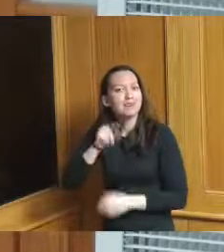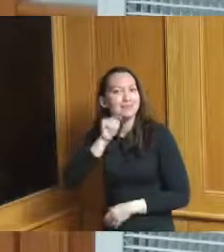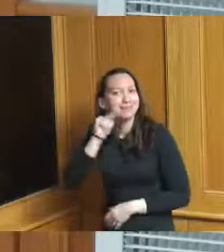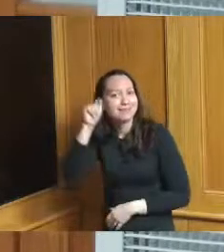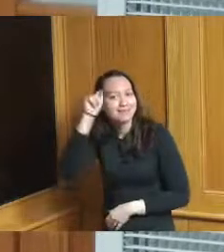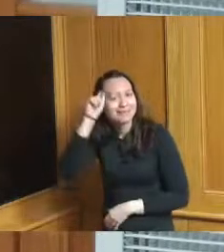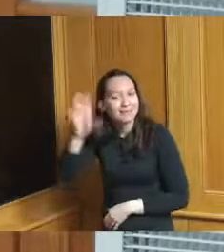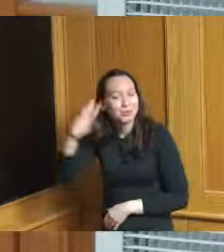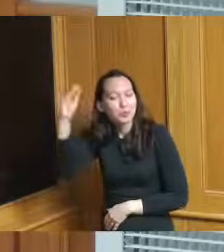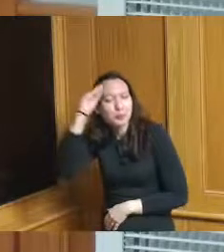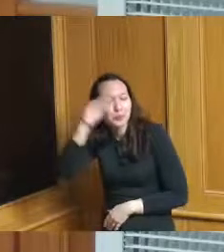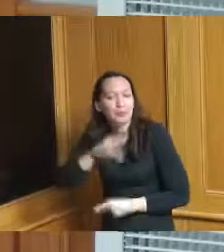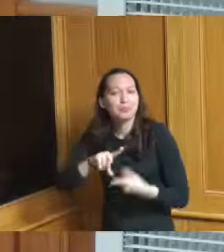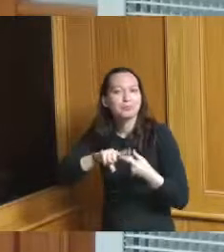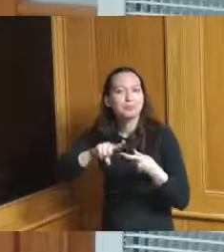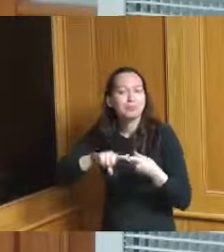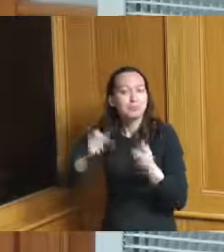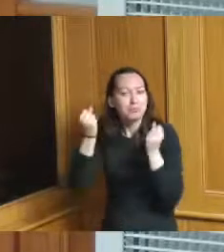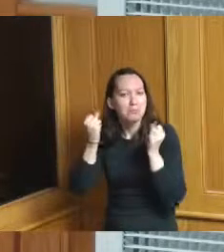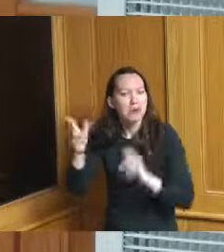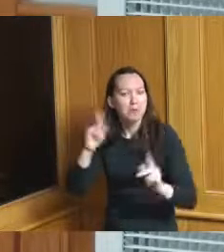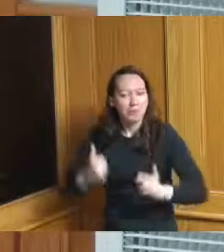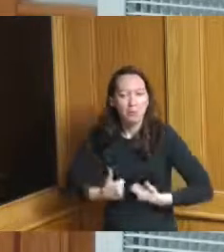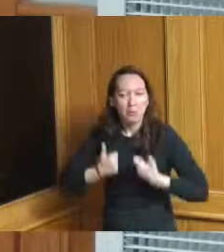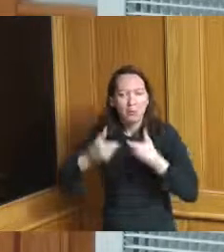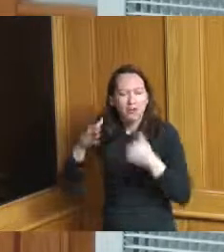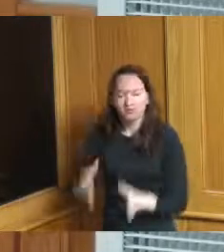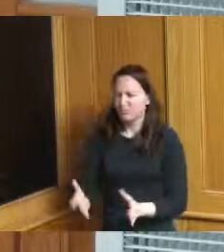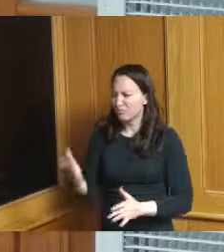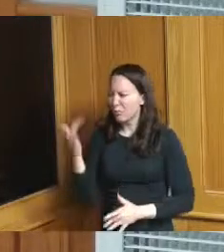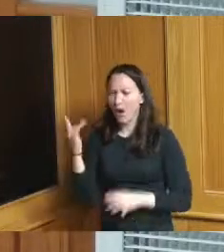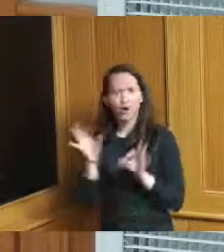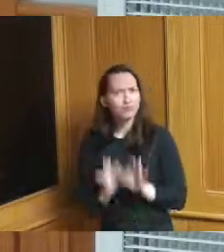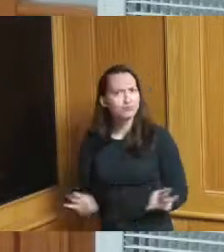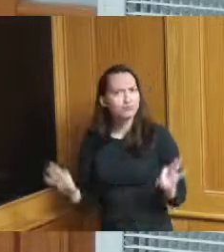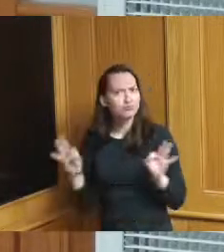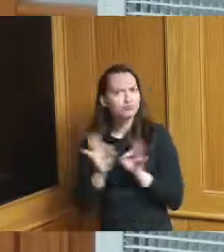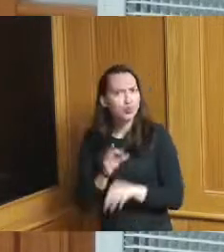to involve voices of many residents saying why it was important for them to get the vaccine